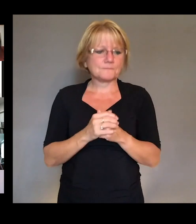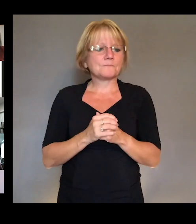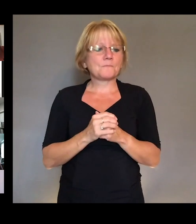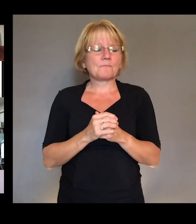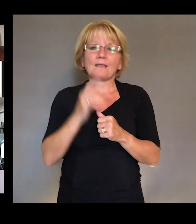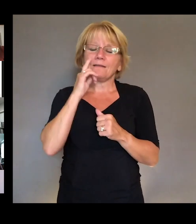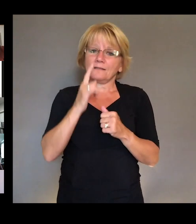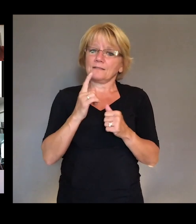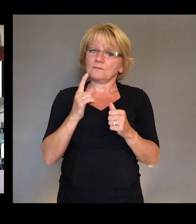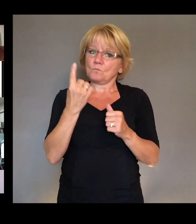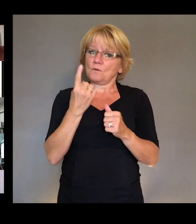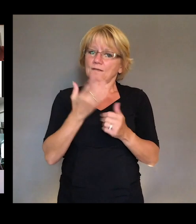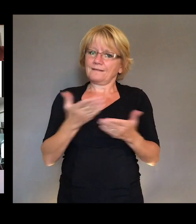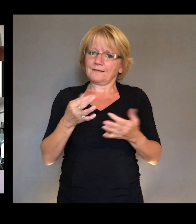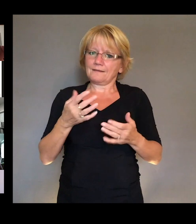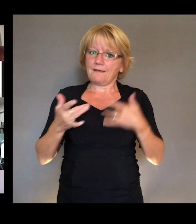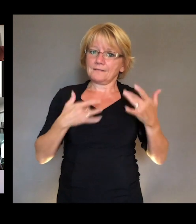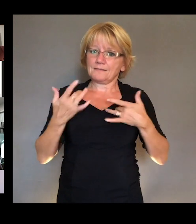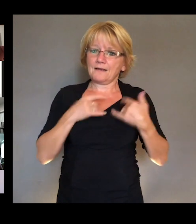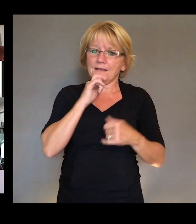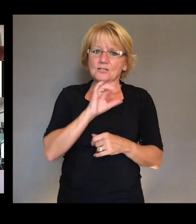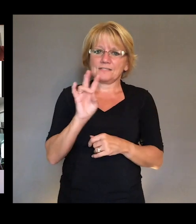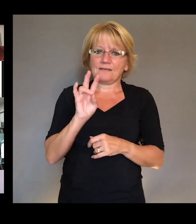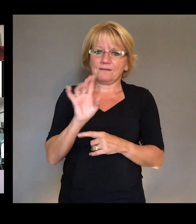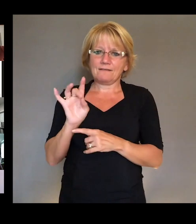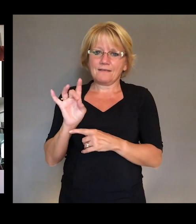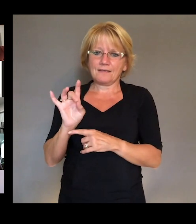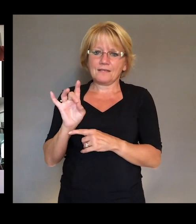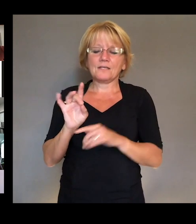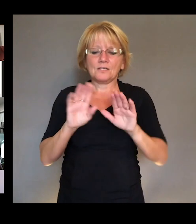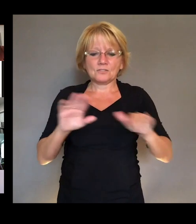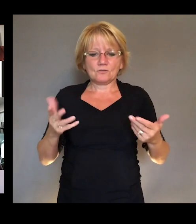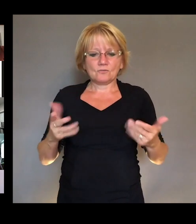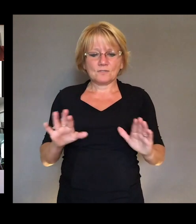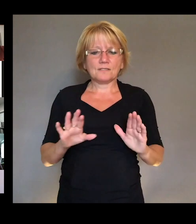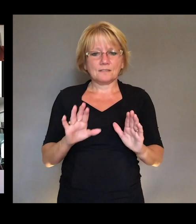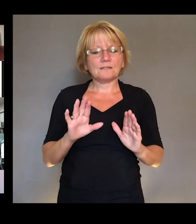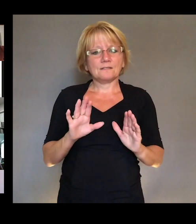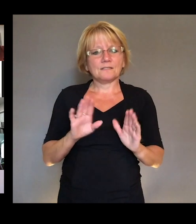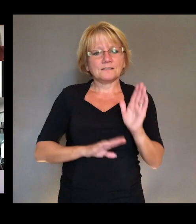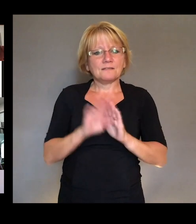What's most exciting I think is that by seven and eight children have developed empathy